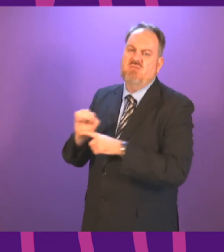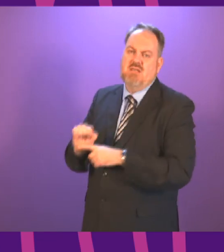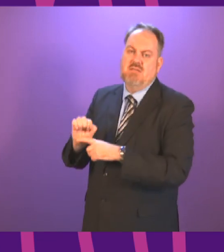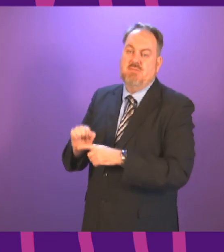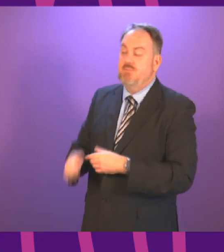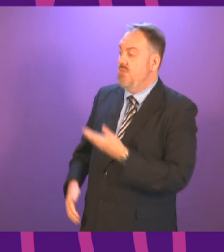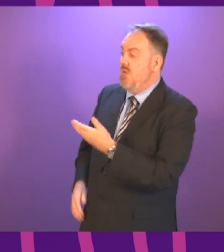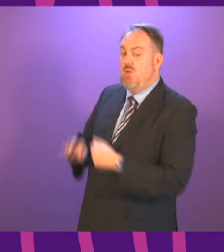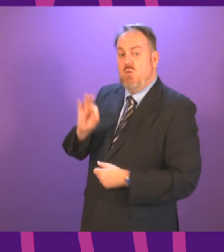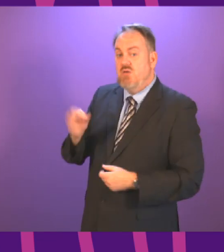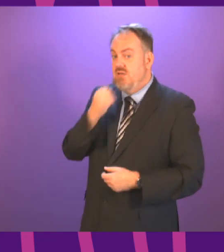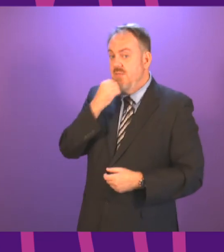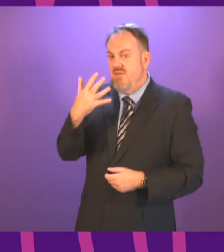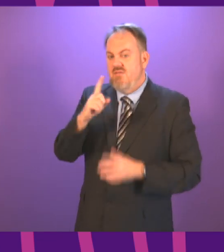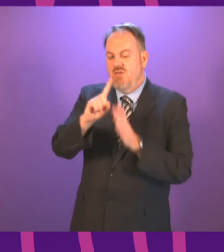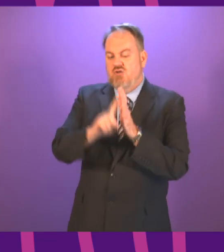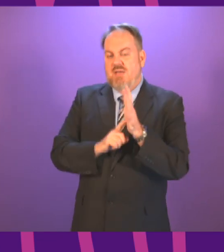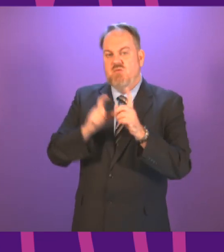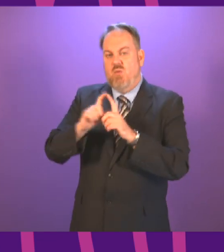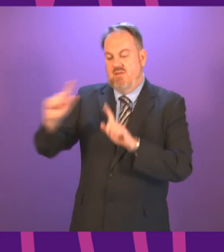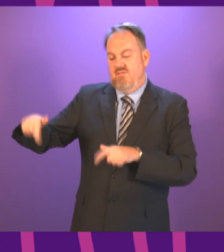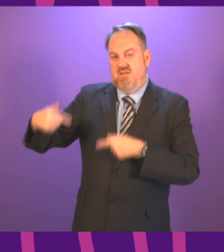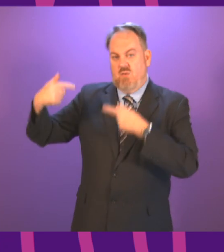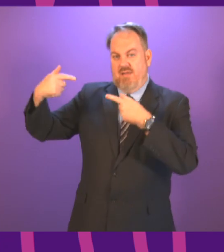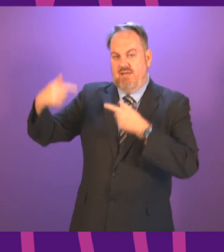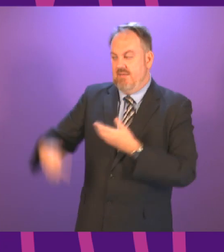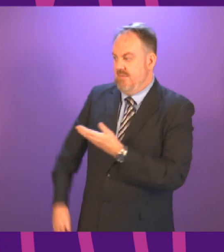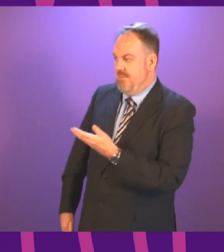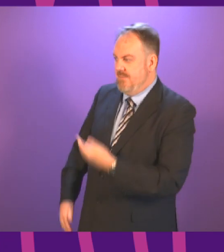The Presiding Officer: James Dornan is joining us remotely for question